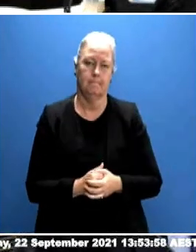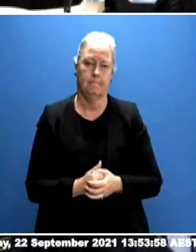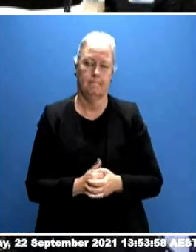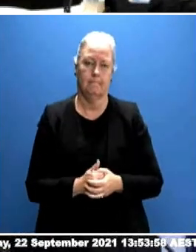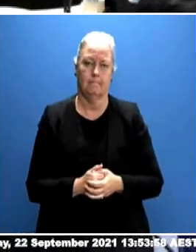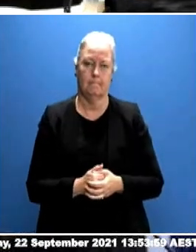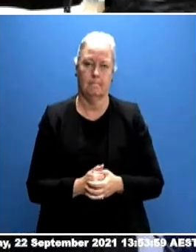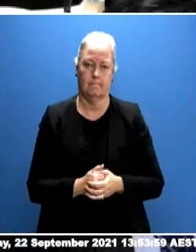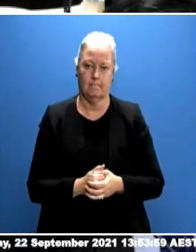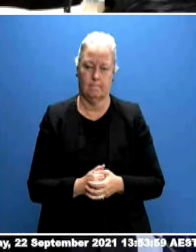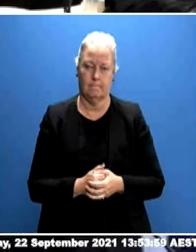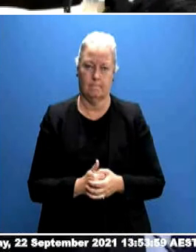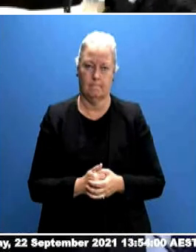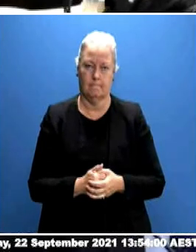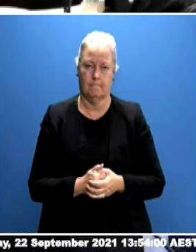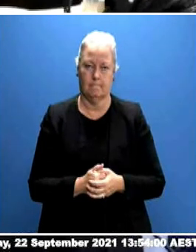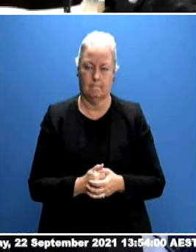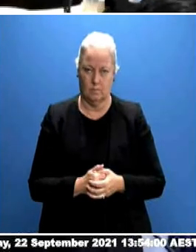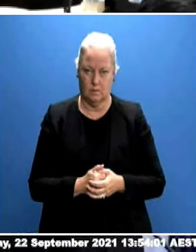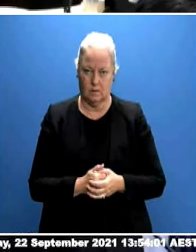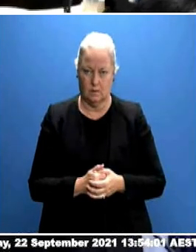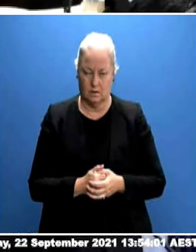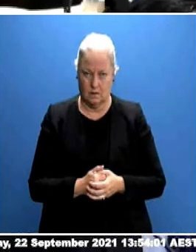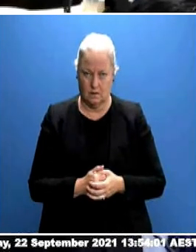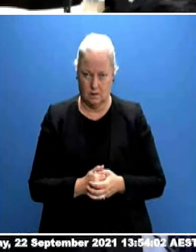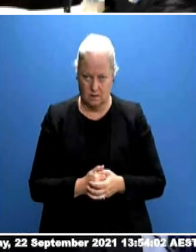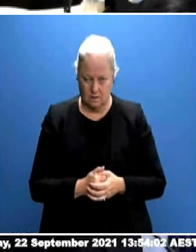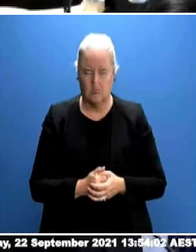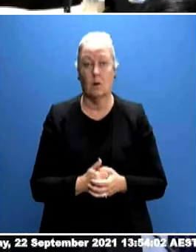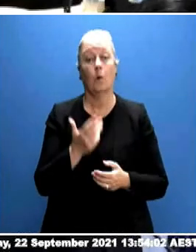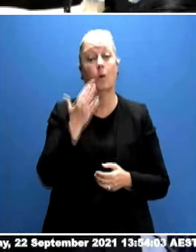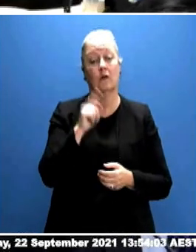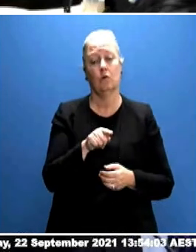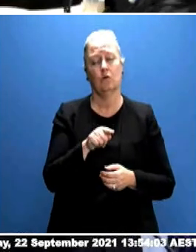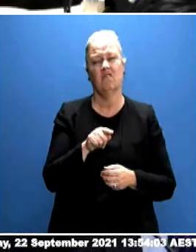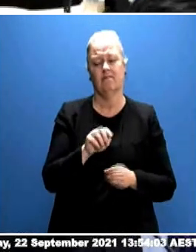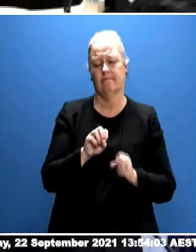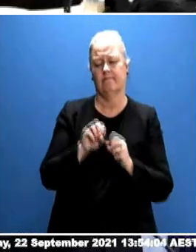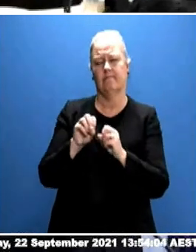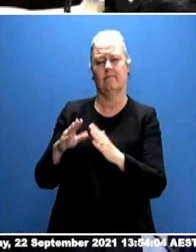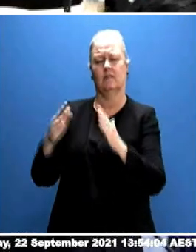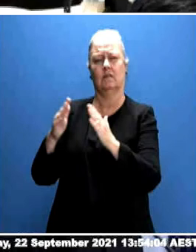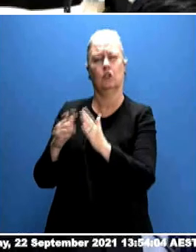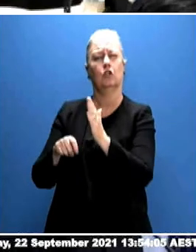A shorthand to going into that Secure Care system, I'll probably refer